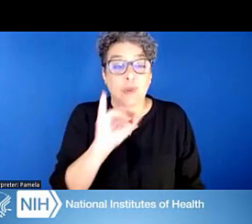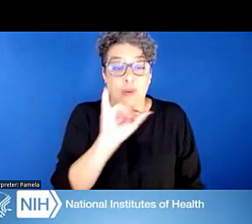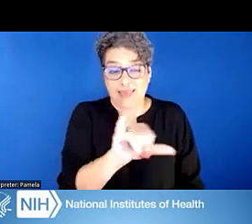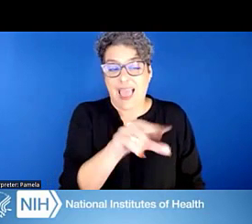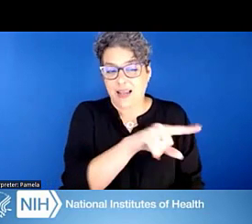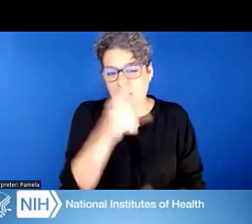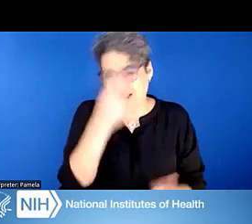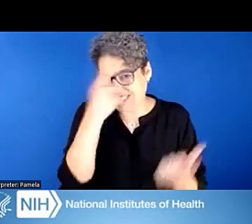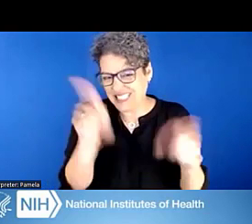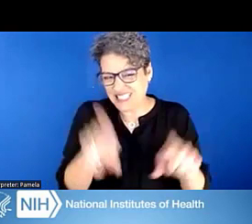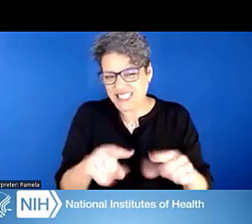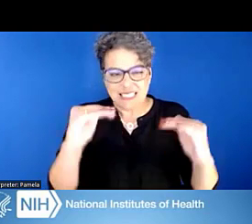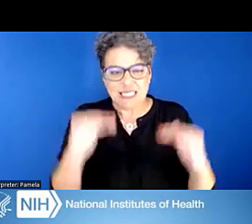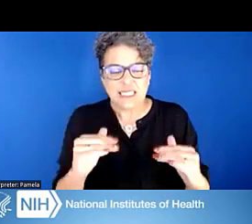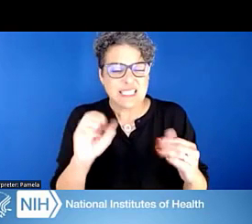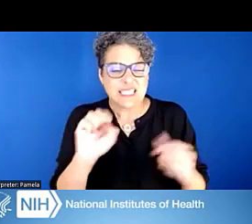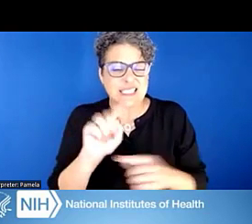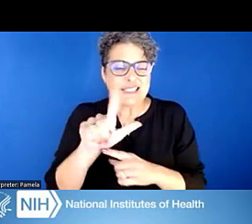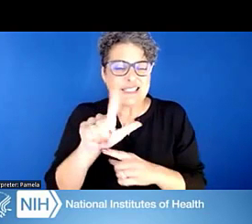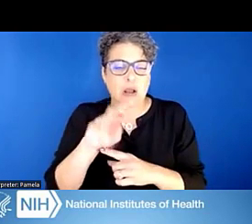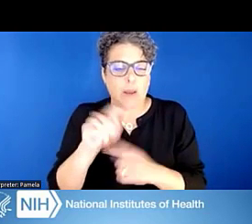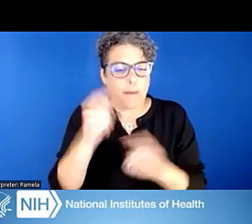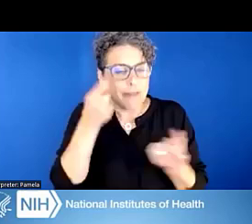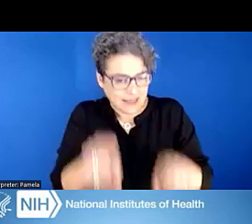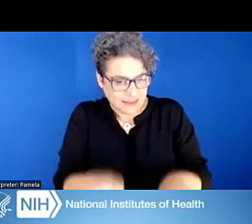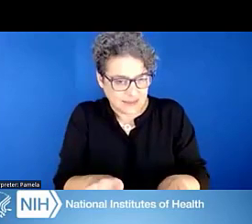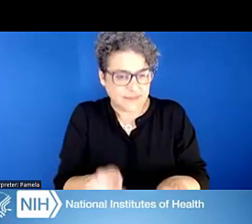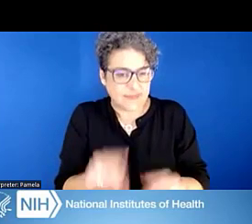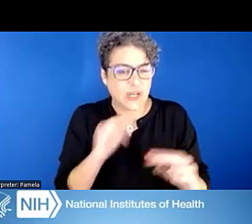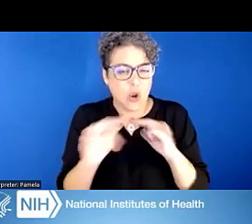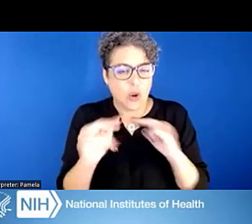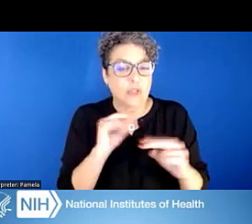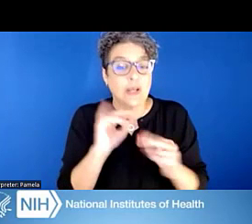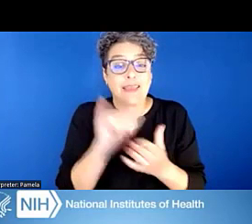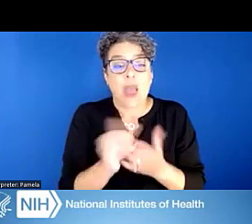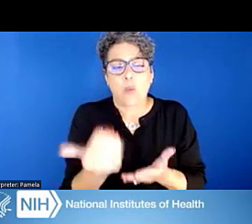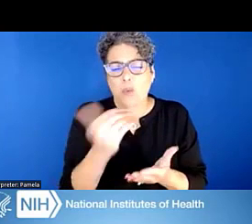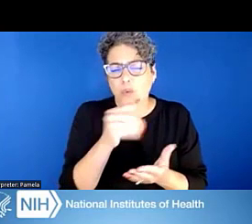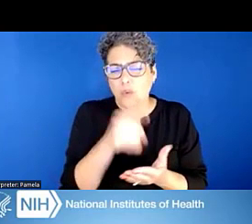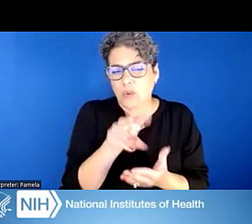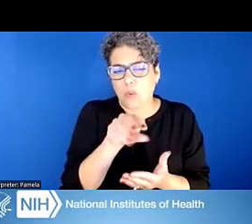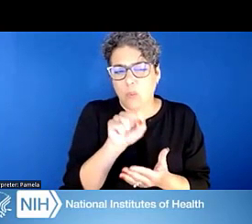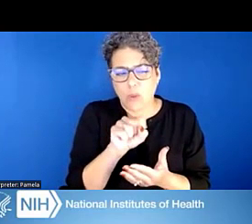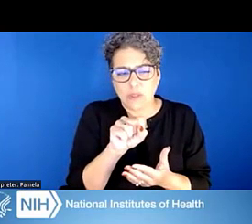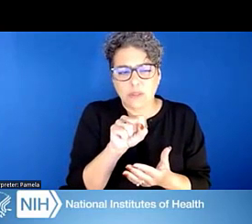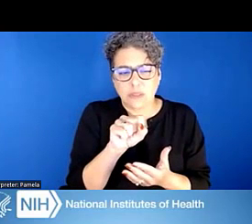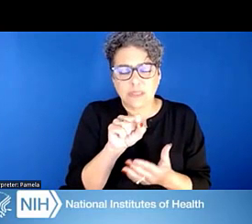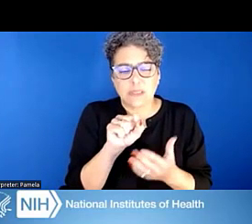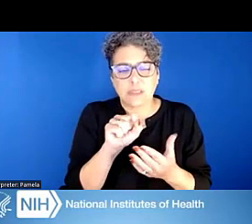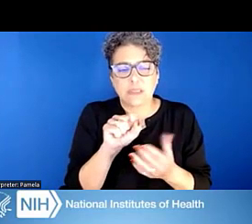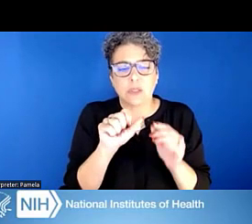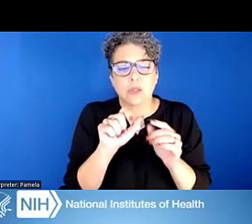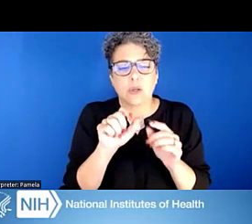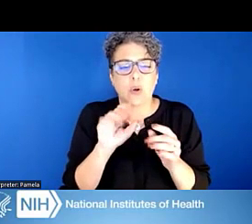So this is a statement from this settlement, which was, again, released .. this statement was released by the Department of Justice.